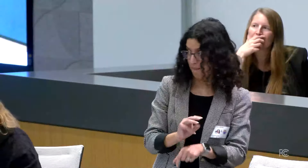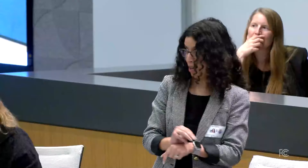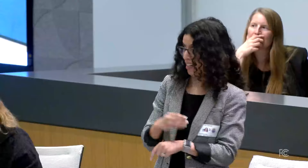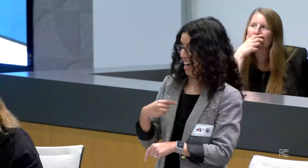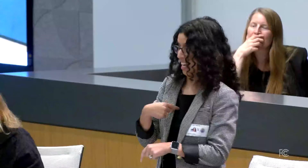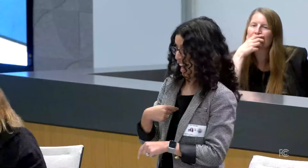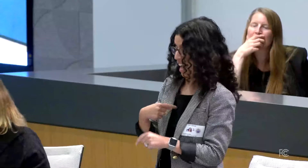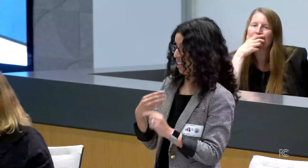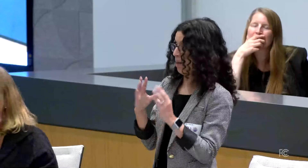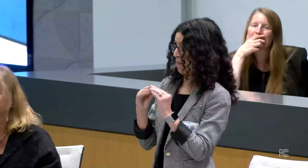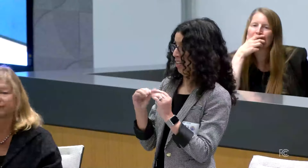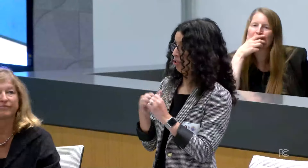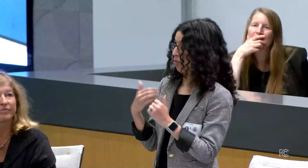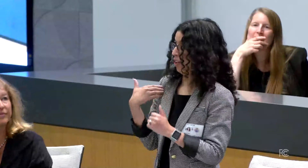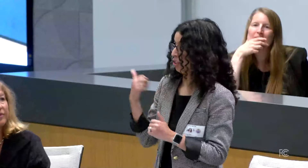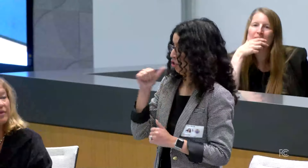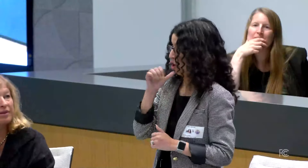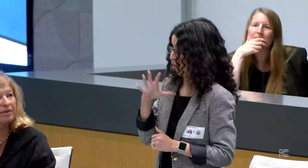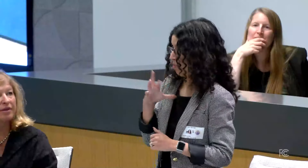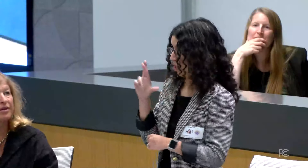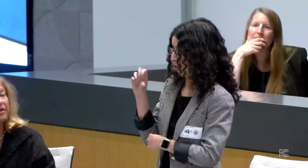IMPORTANT. THANK YOU. SUZY ROSEN SINGLETON: IT'S A COMMUNITY EFFORT, THANK YOU, ZAINAB?